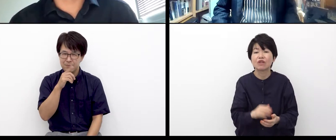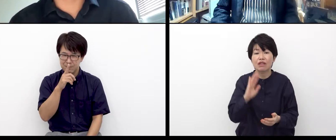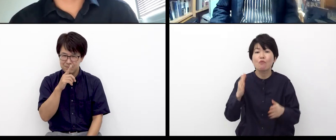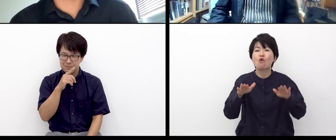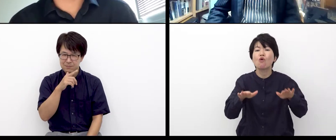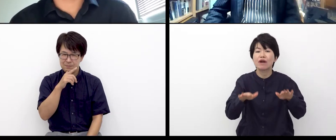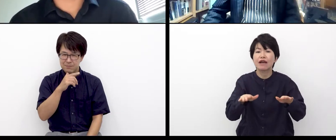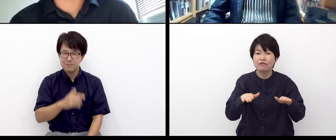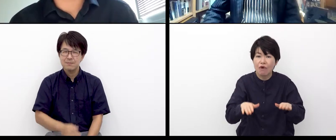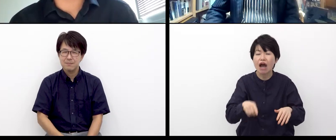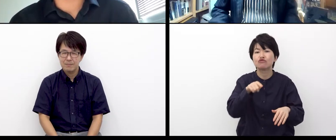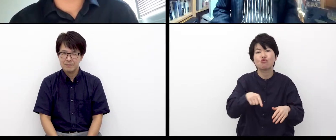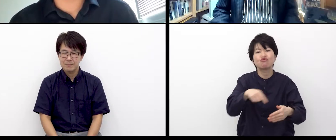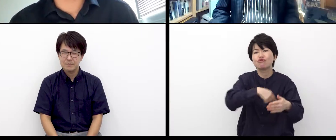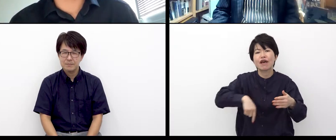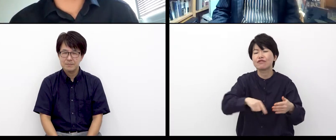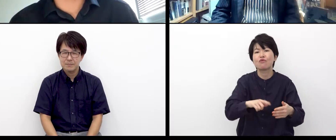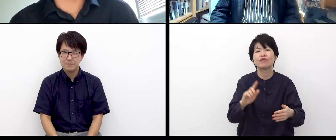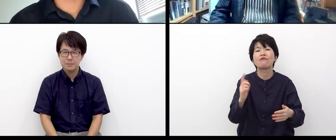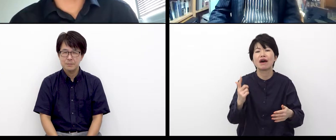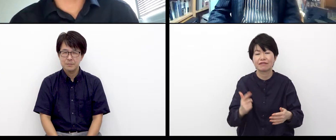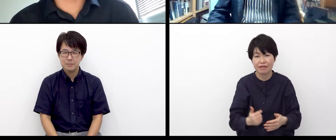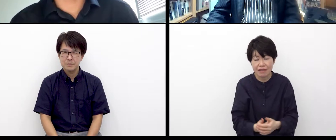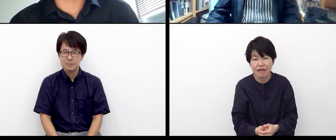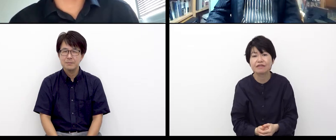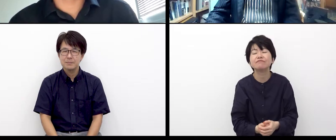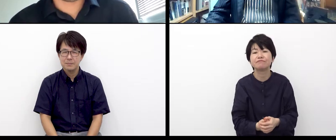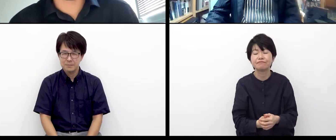and…made in a beautiful way.